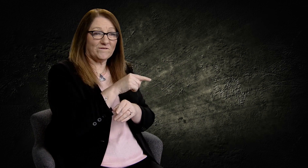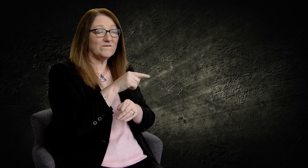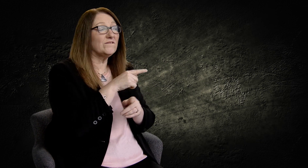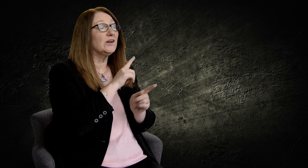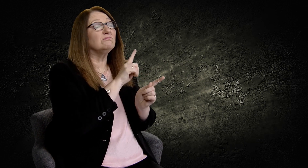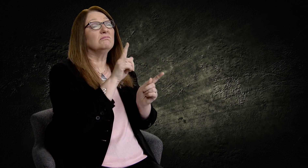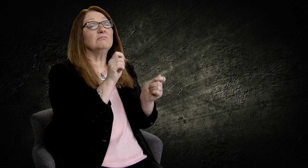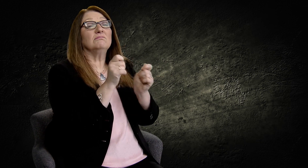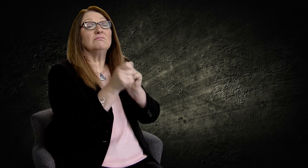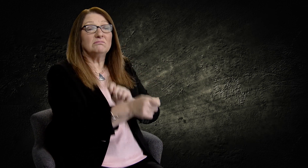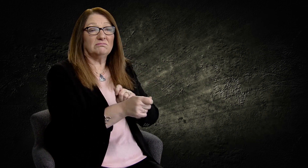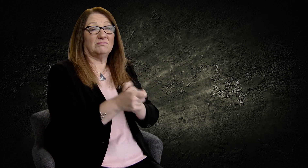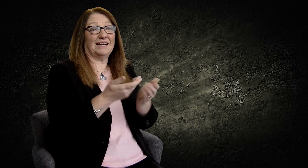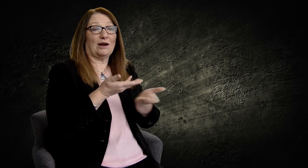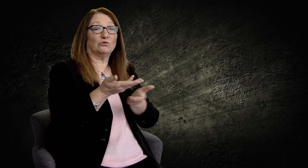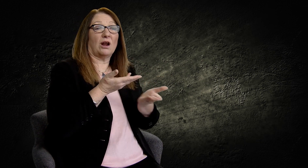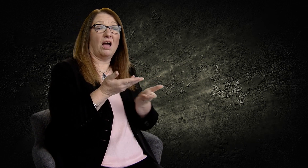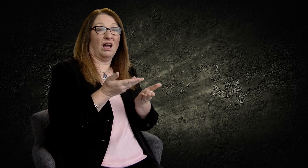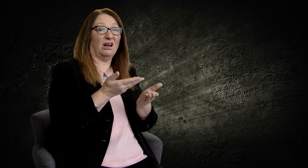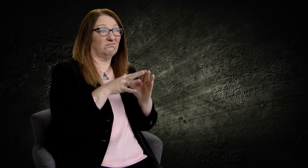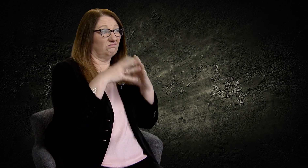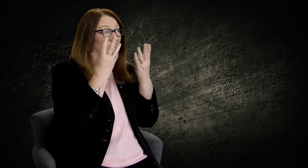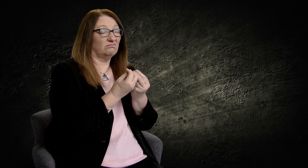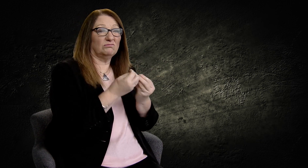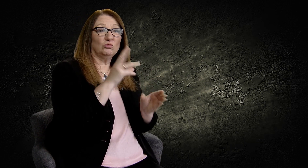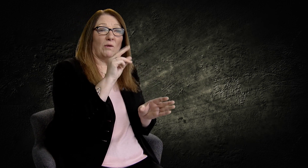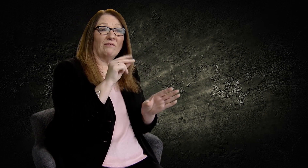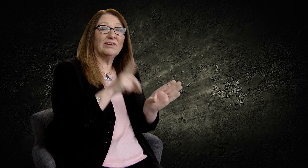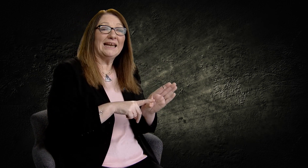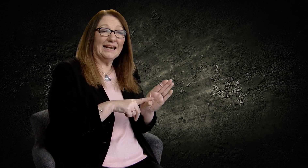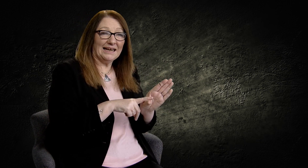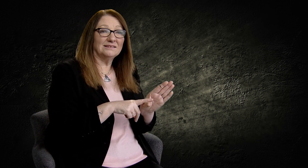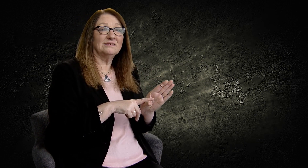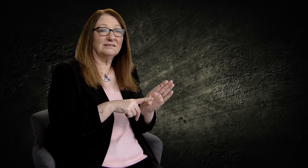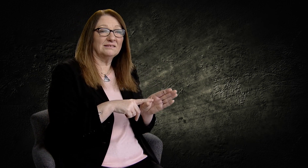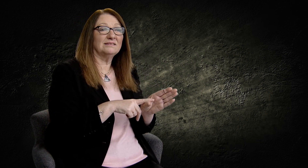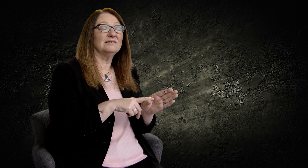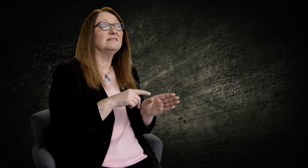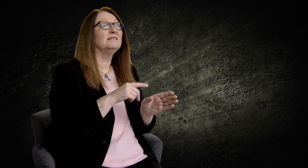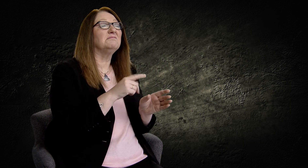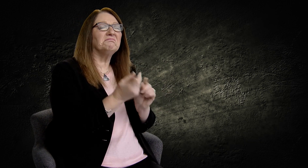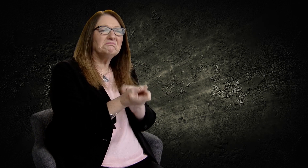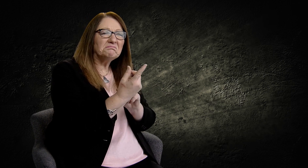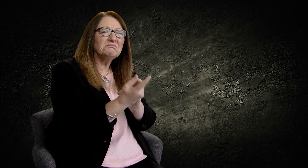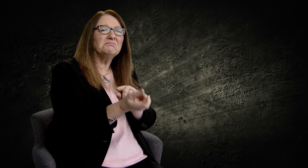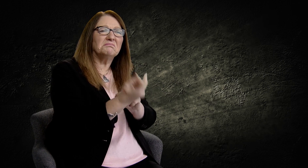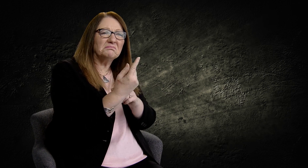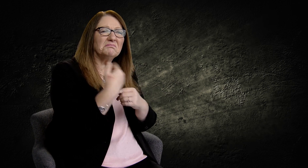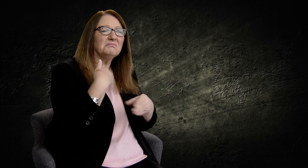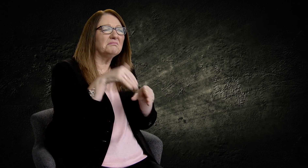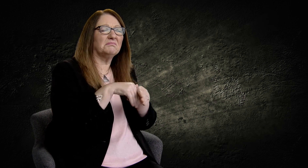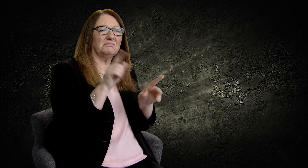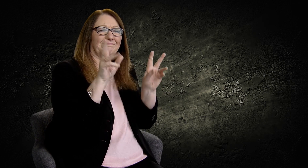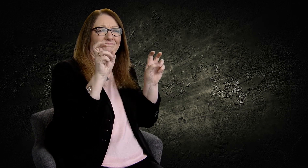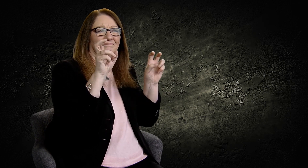From there, my role gradually shifted and I became a counsellor. Altogether, I was with RAD for 12 years.